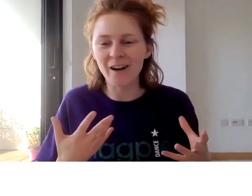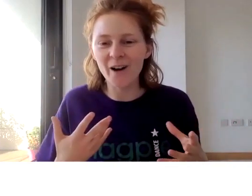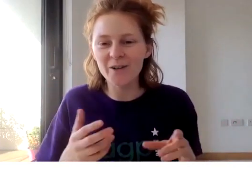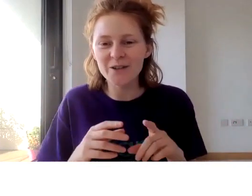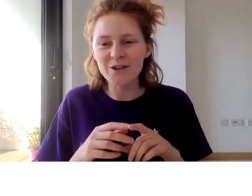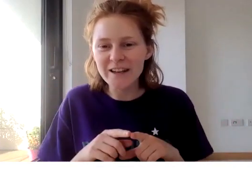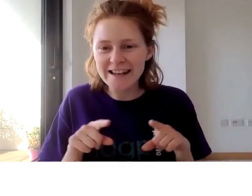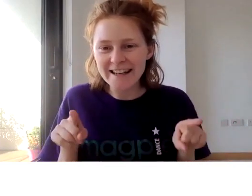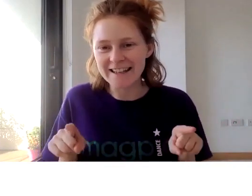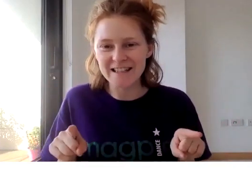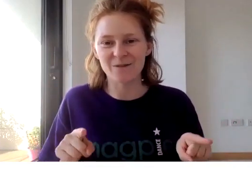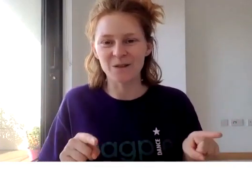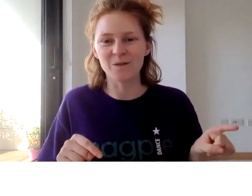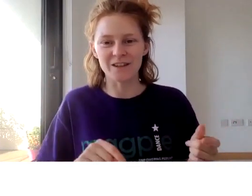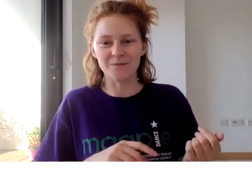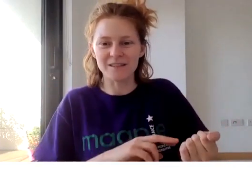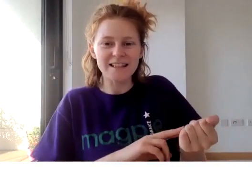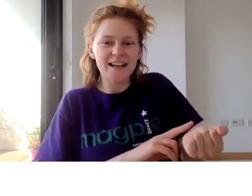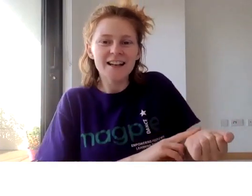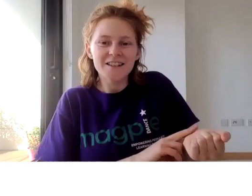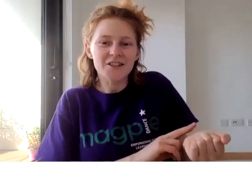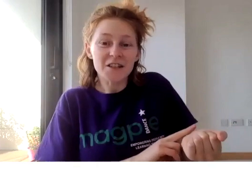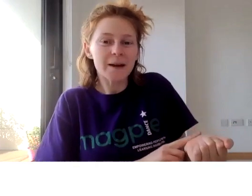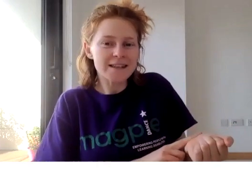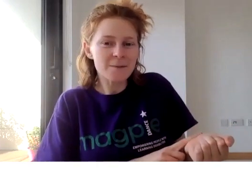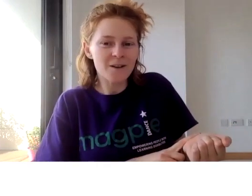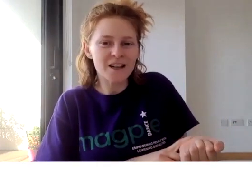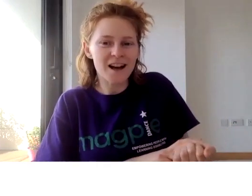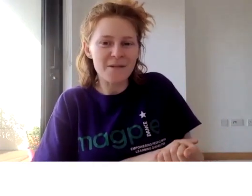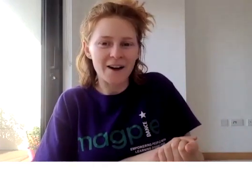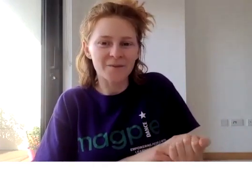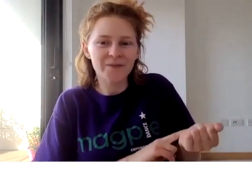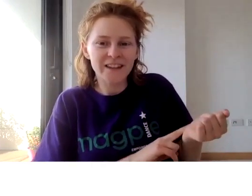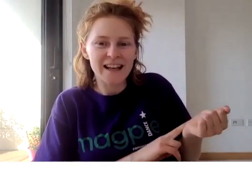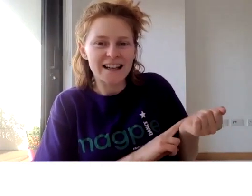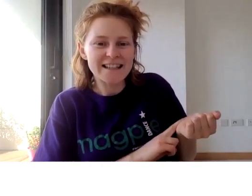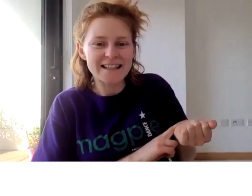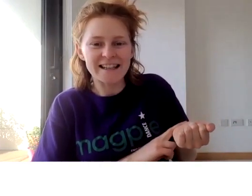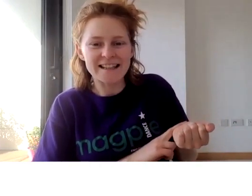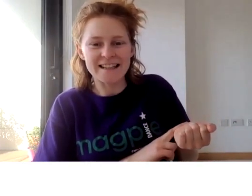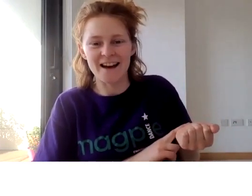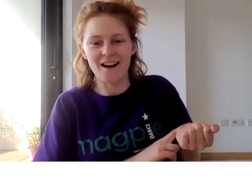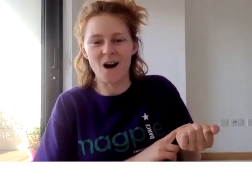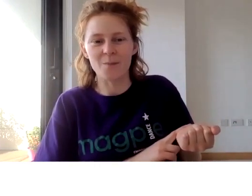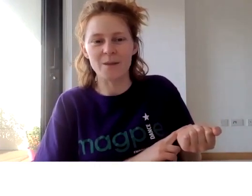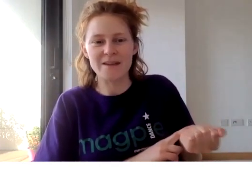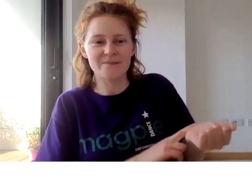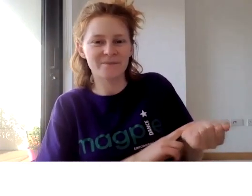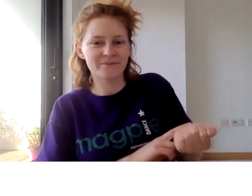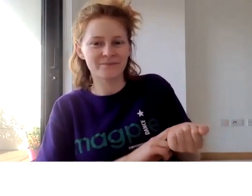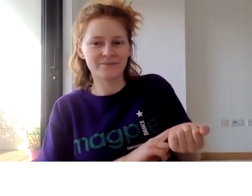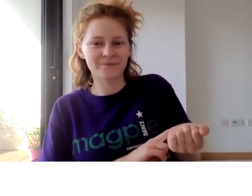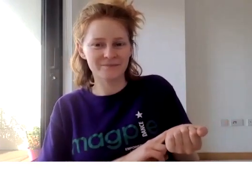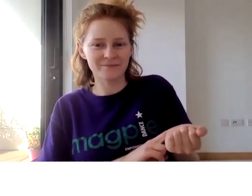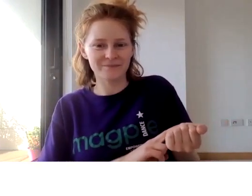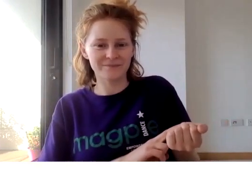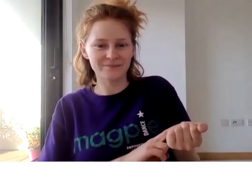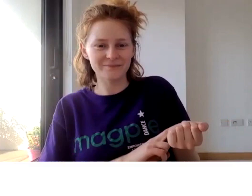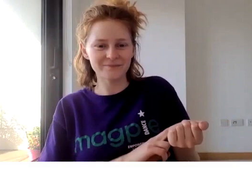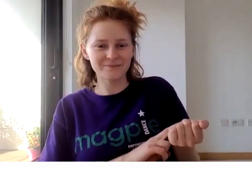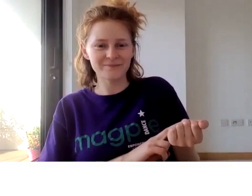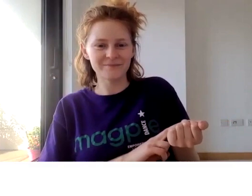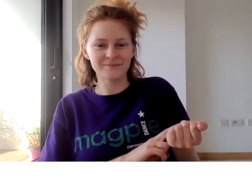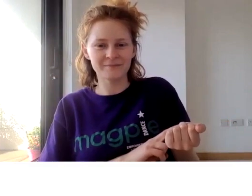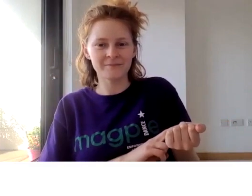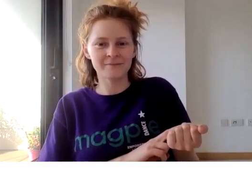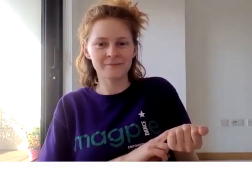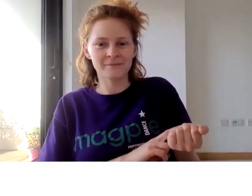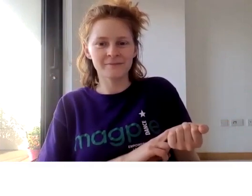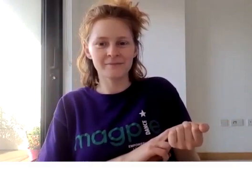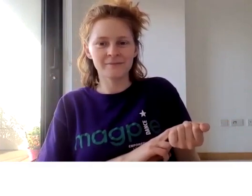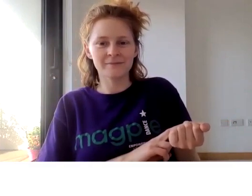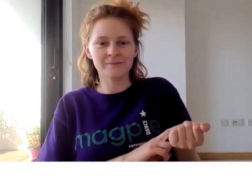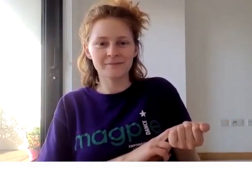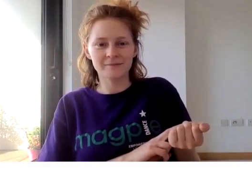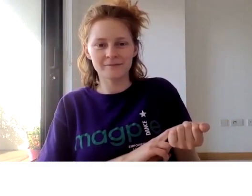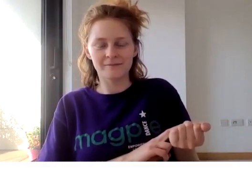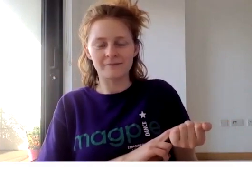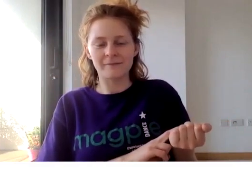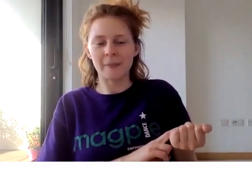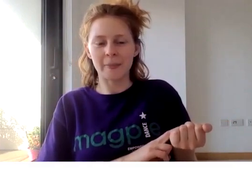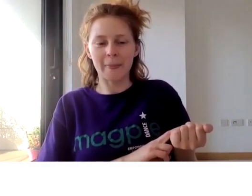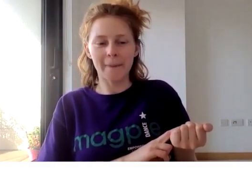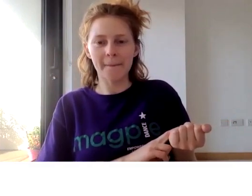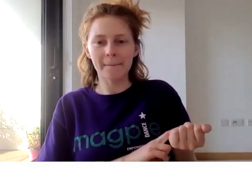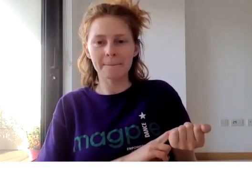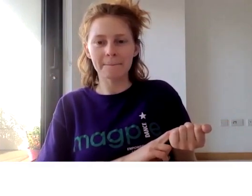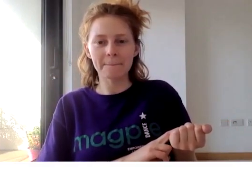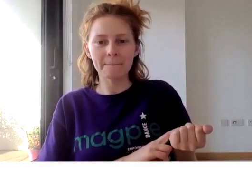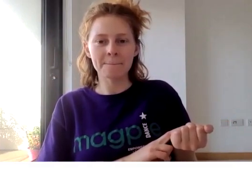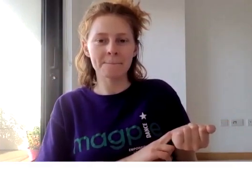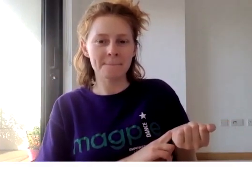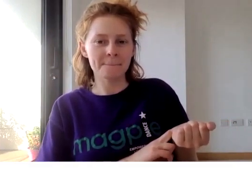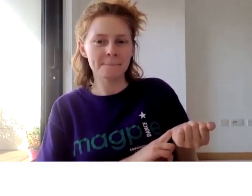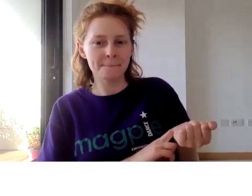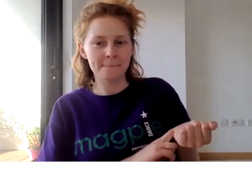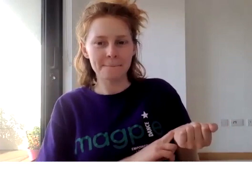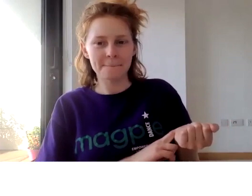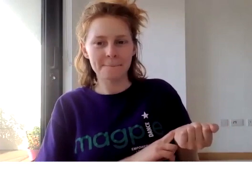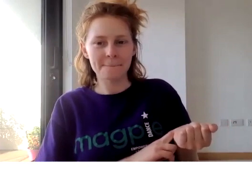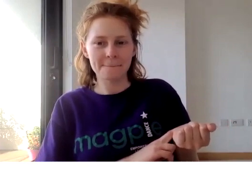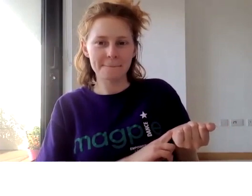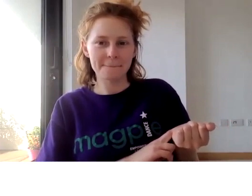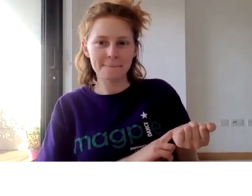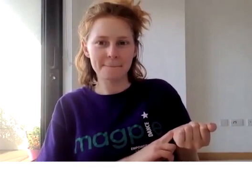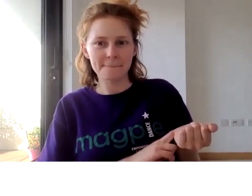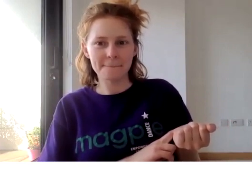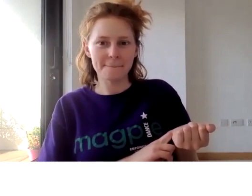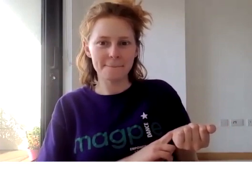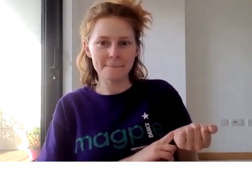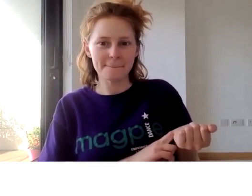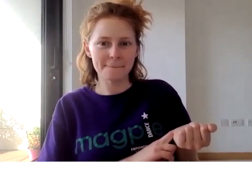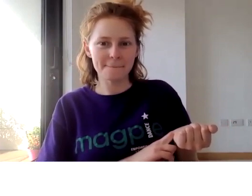own unique and different rhythms so just spend a bit of time now listening to that heartbeat